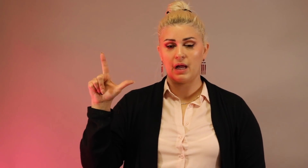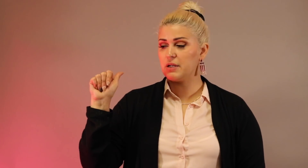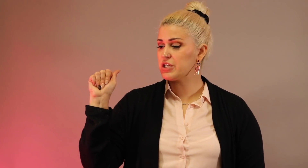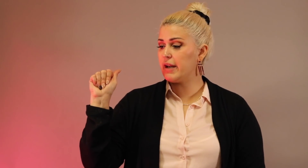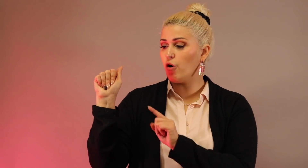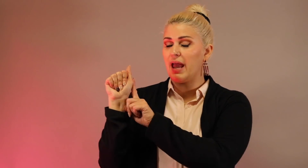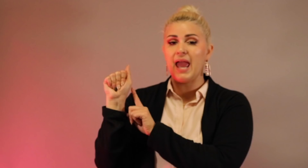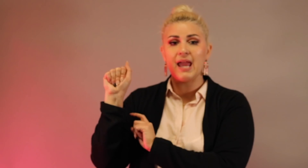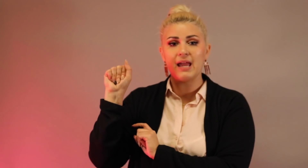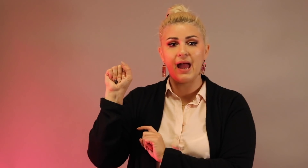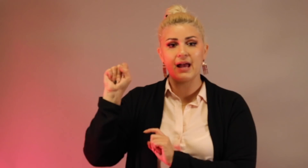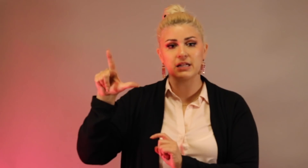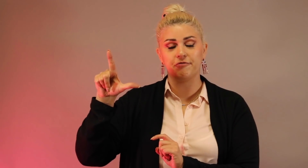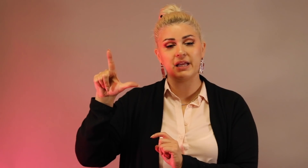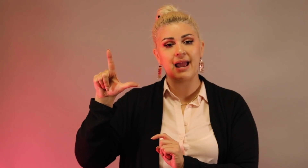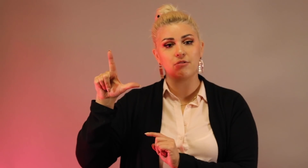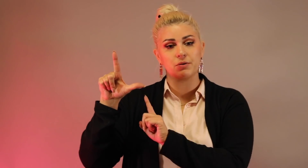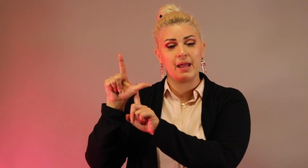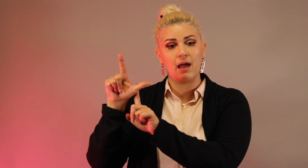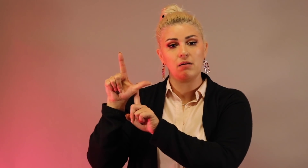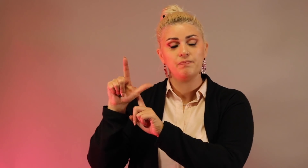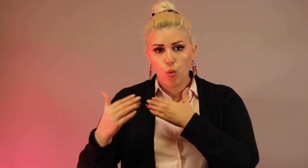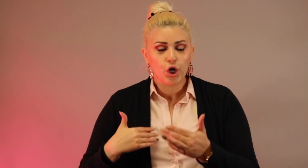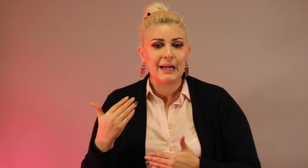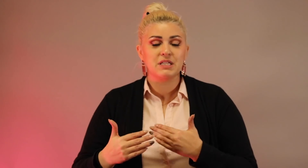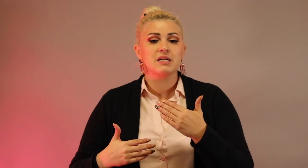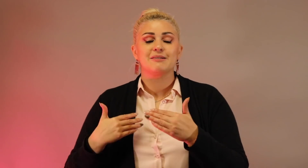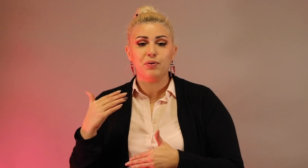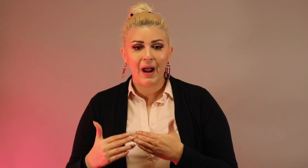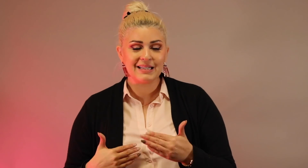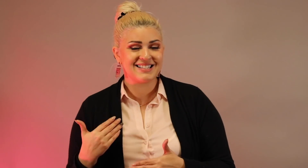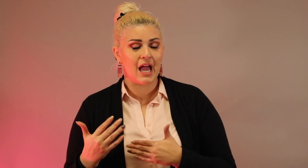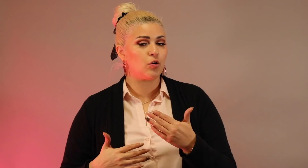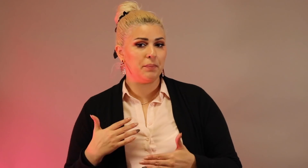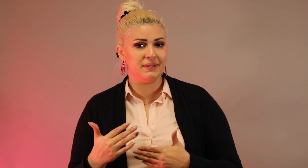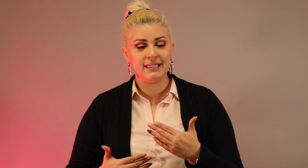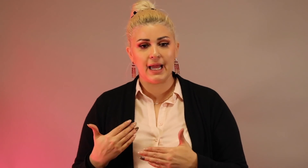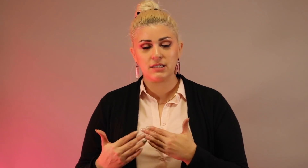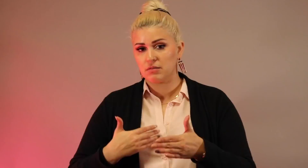I'm just kind of going A, S, and I'm flicking out to my L. Work up to this, practice that, repeat that,